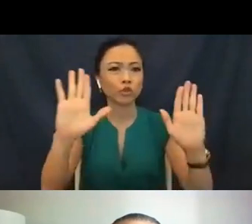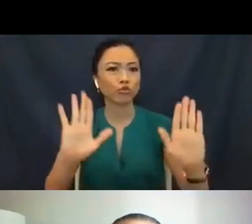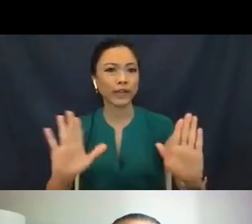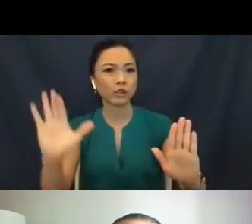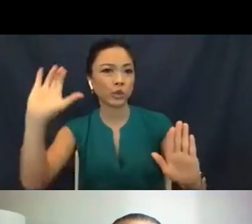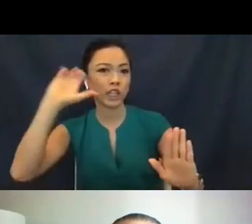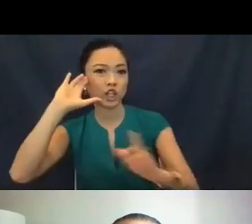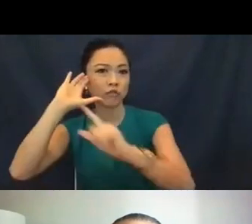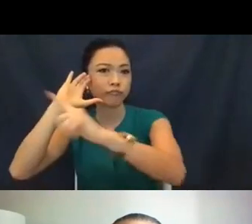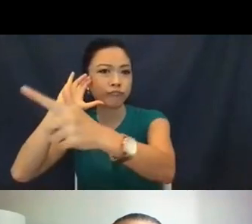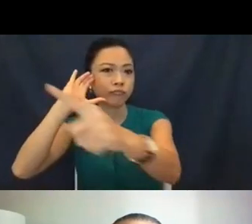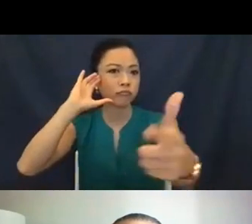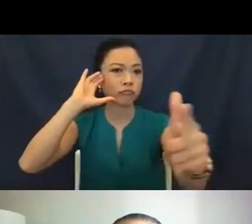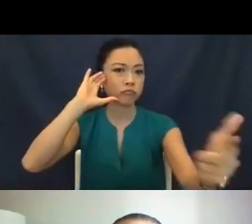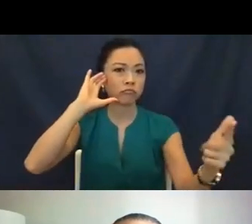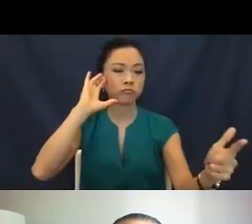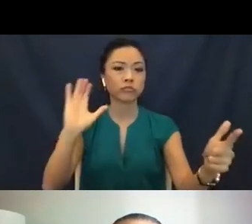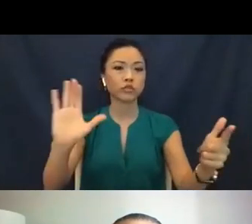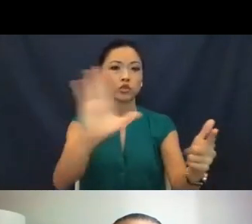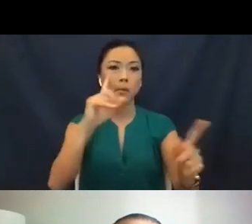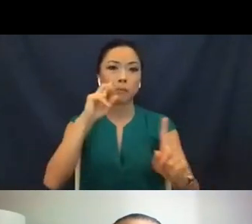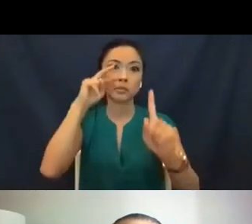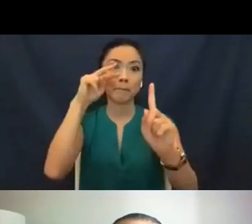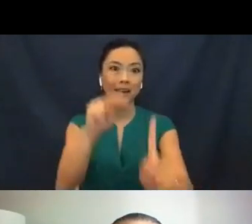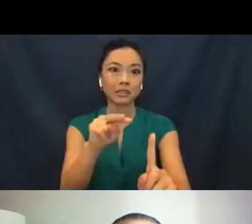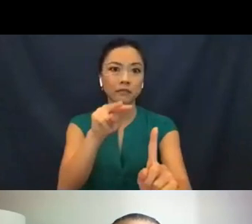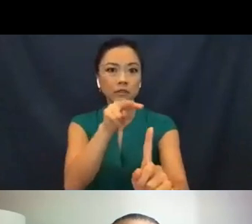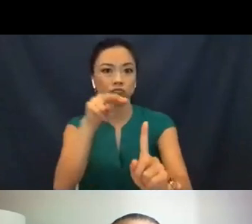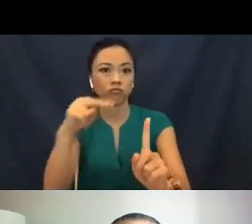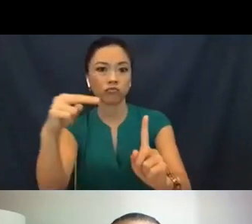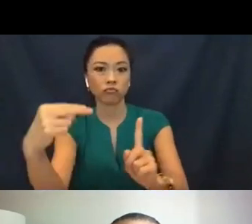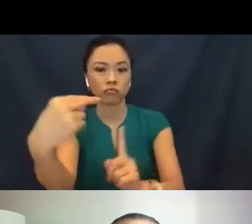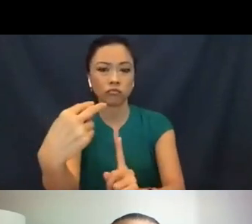has this pause meant 17:59:17 and how are you thinking about it